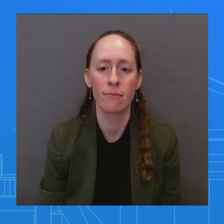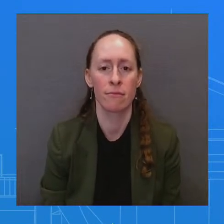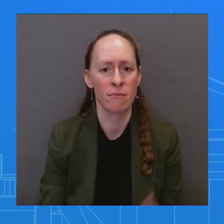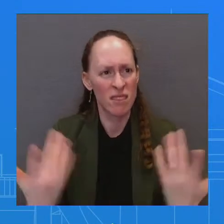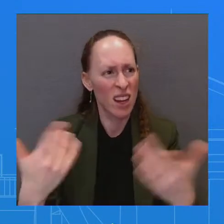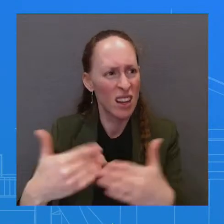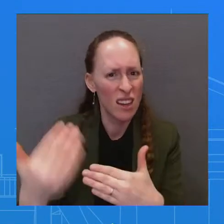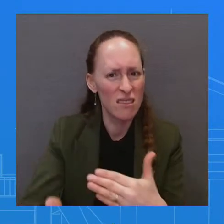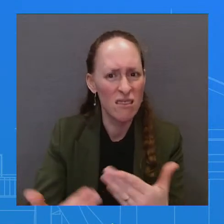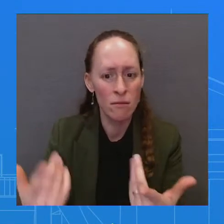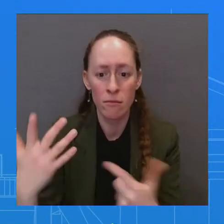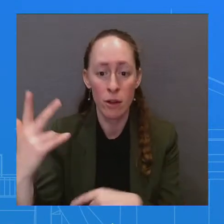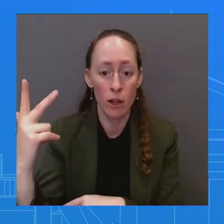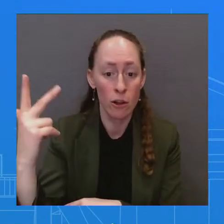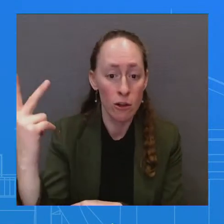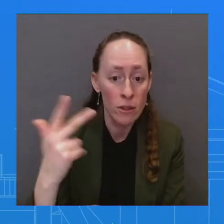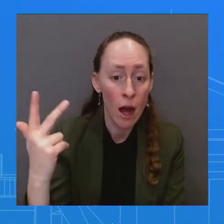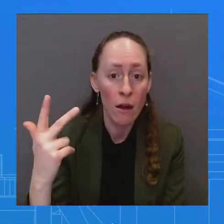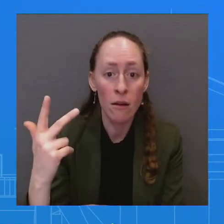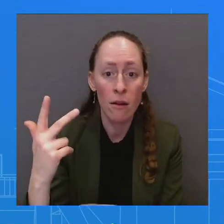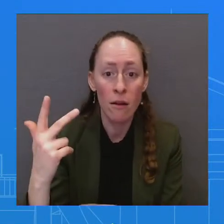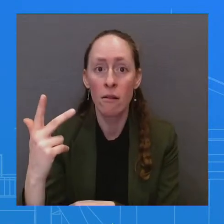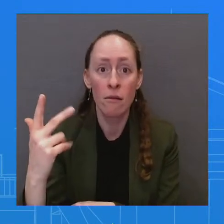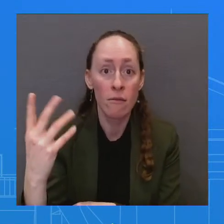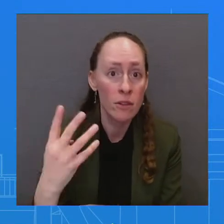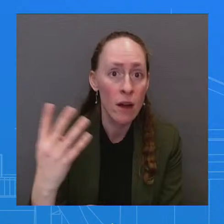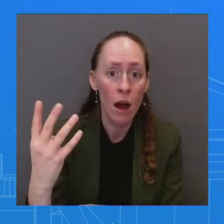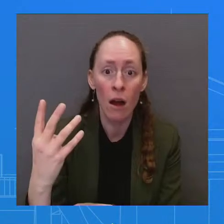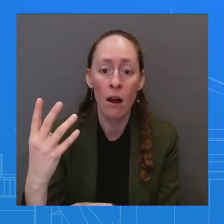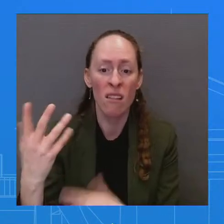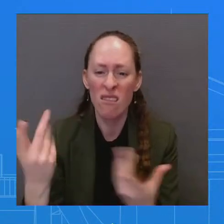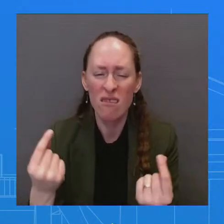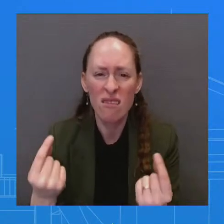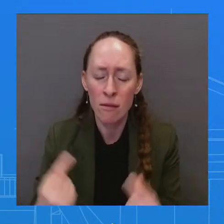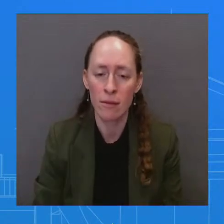We're grateful that we've got an extra two days to work with here. That'll -- that'll result in the release